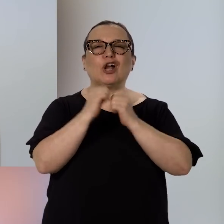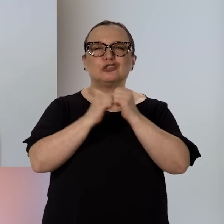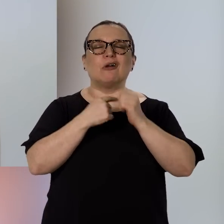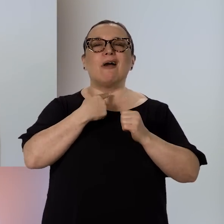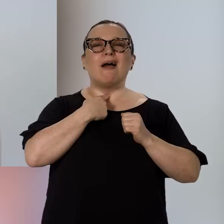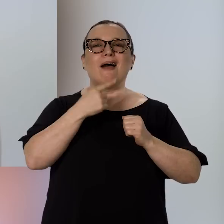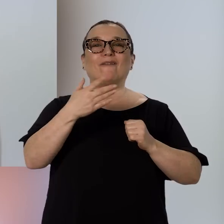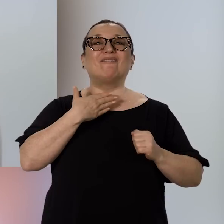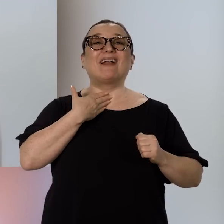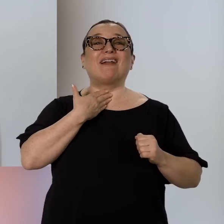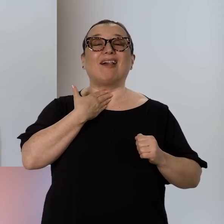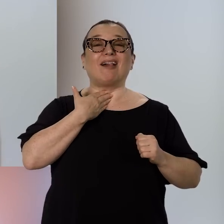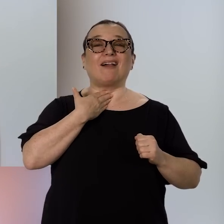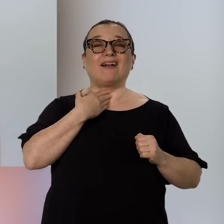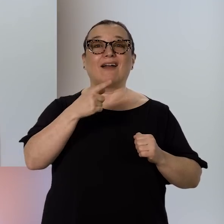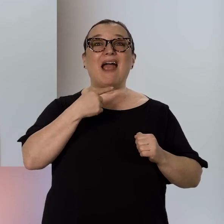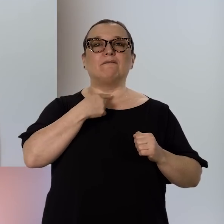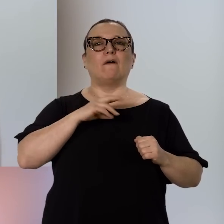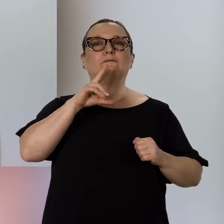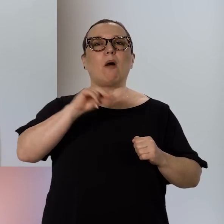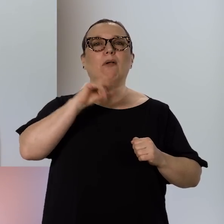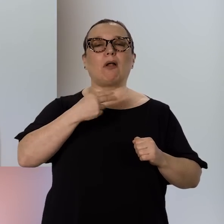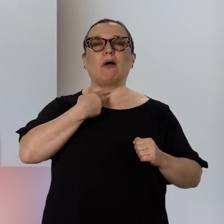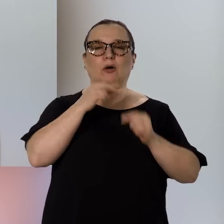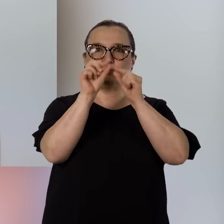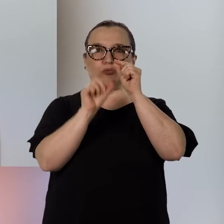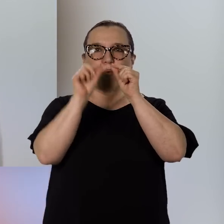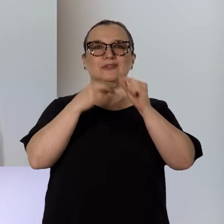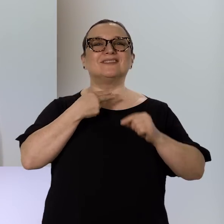Laryngeal cancer is cancer in your larynx which is a box-like structure which you can